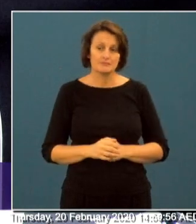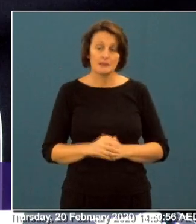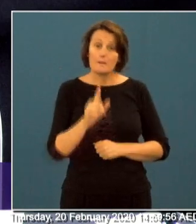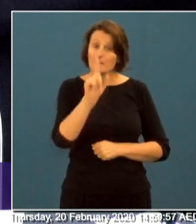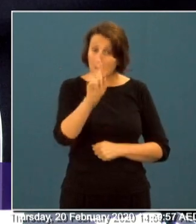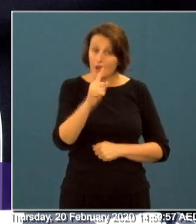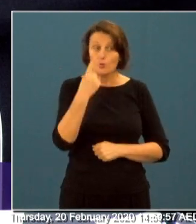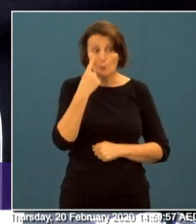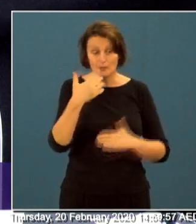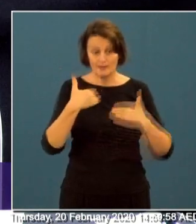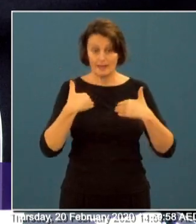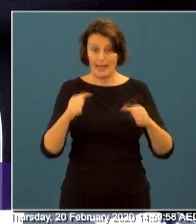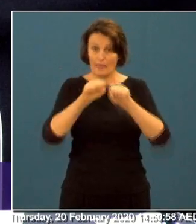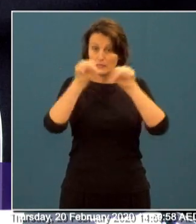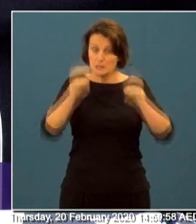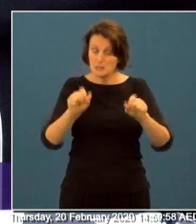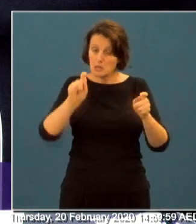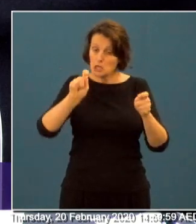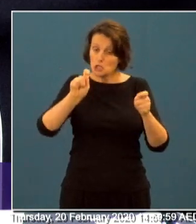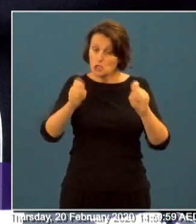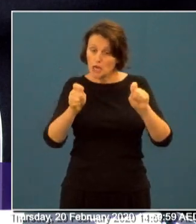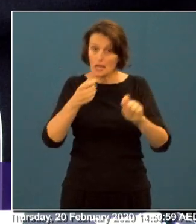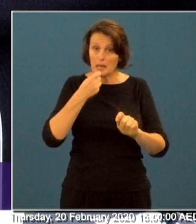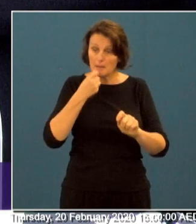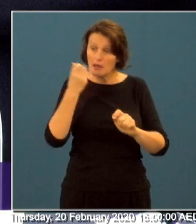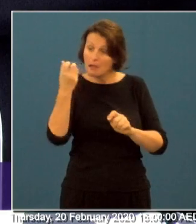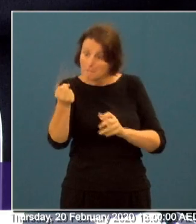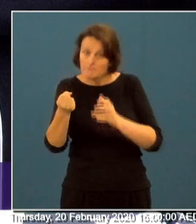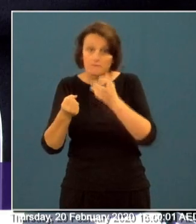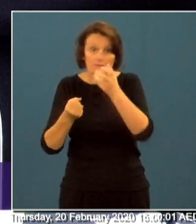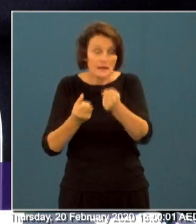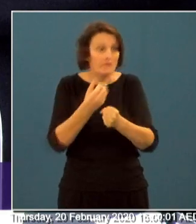And I've been very privileged to be part of a new initiative,